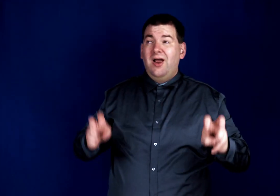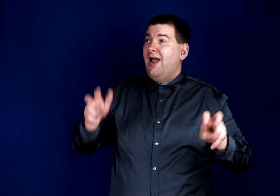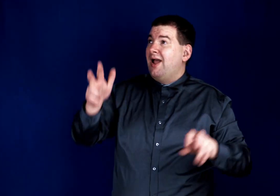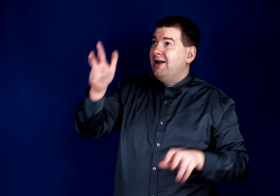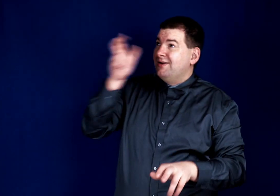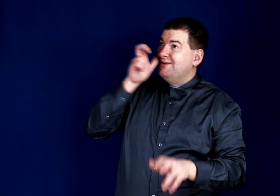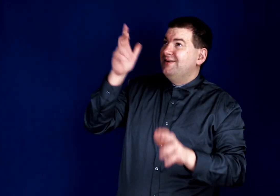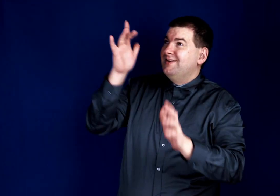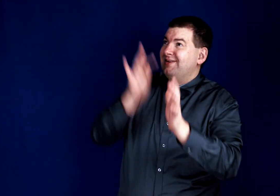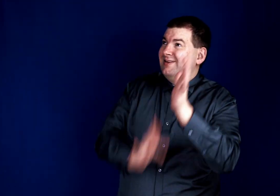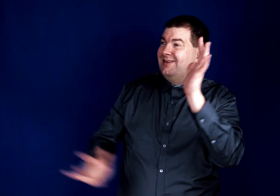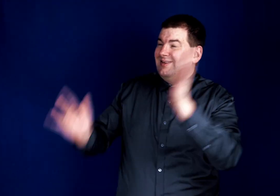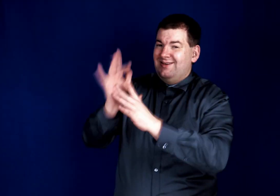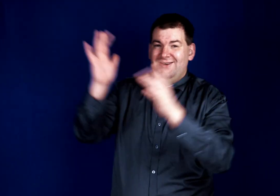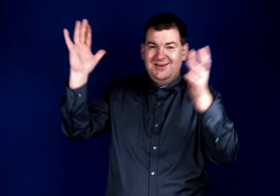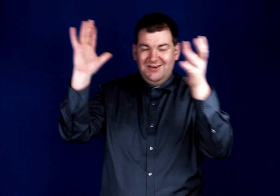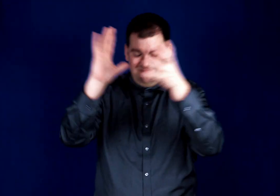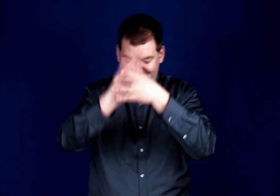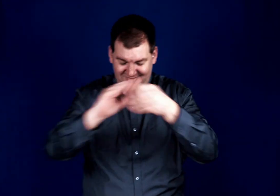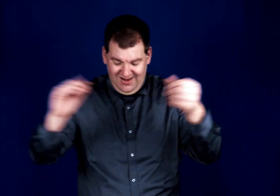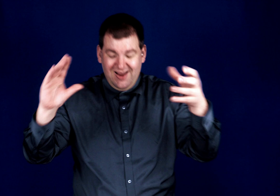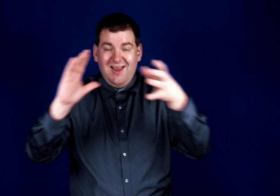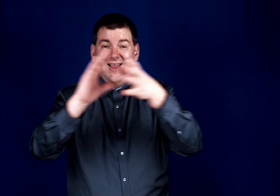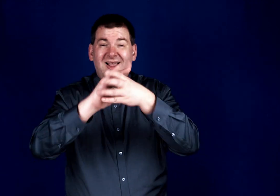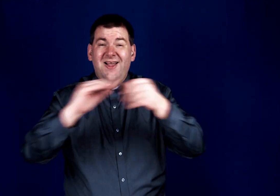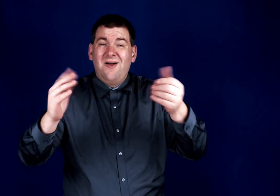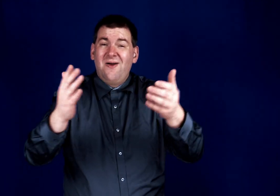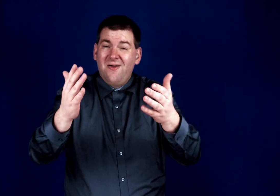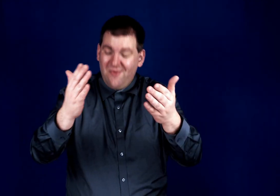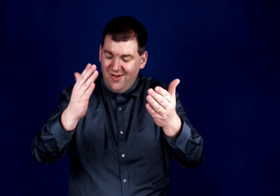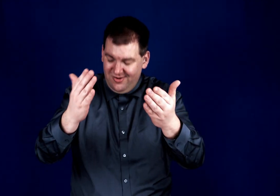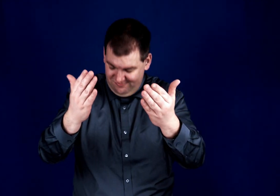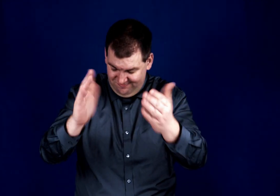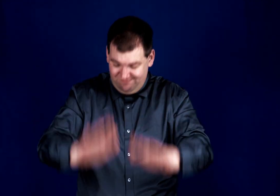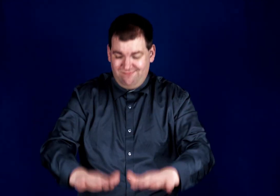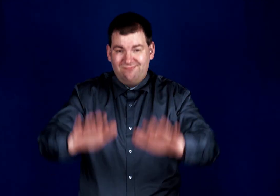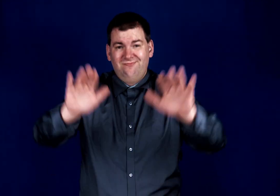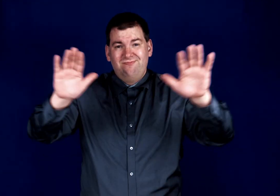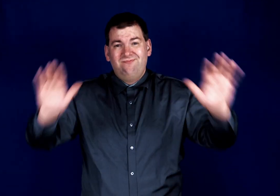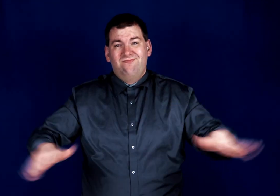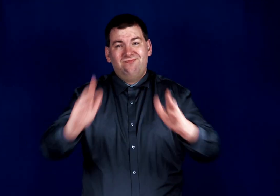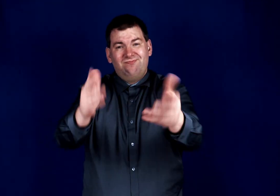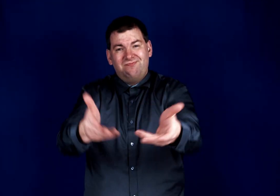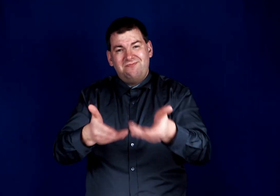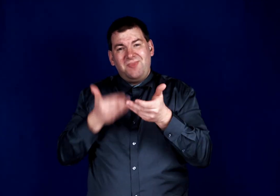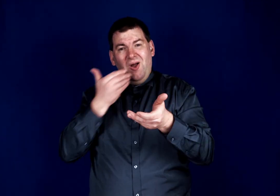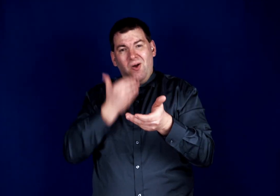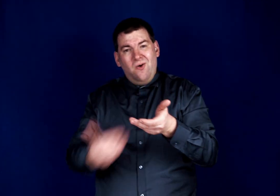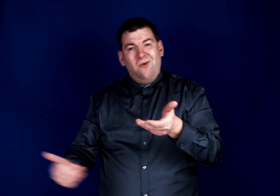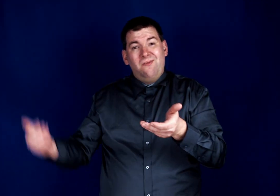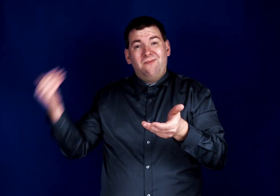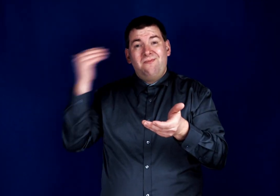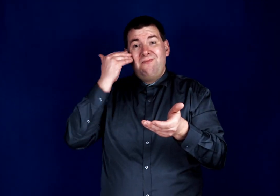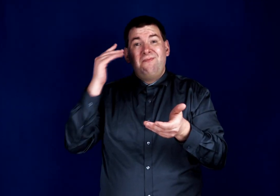And hear Him say, Child, welcome home